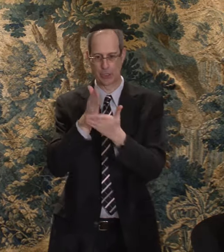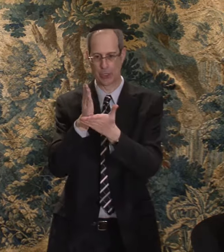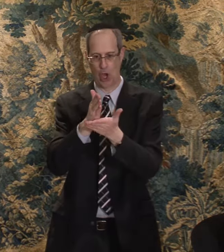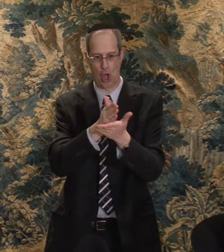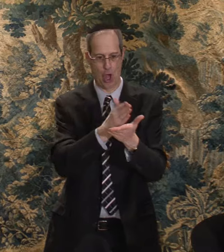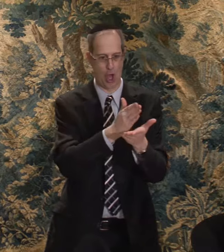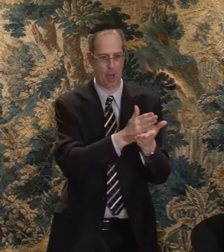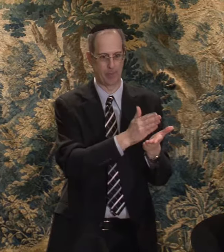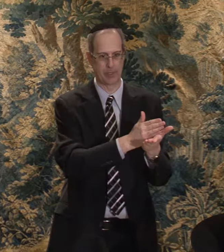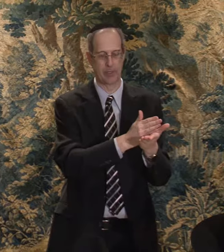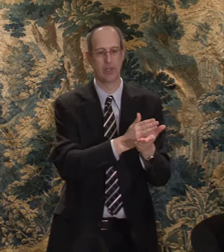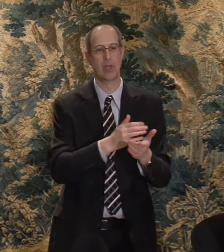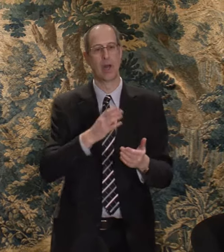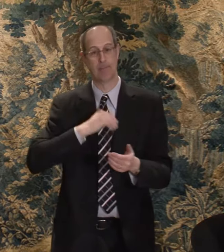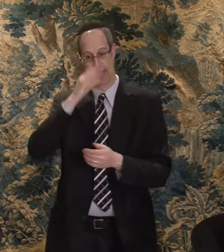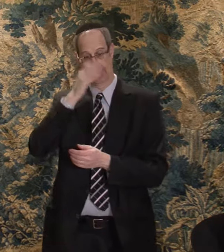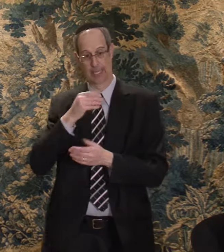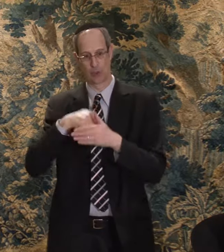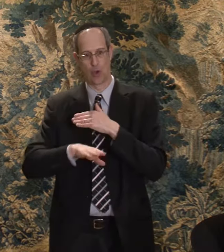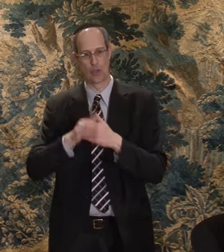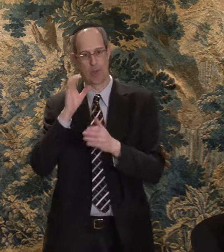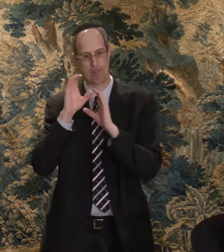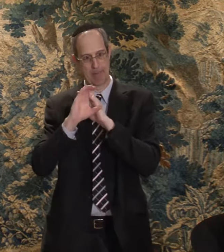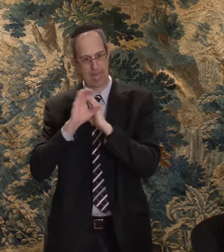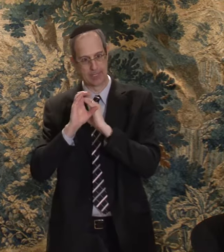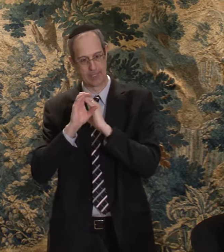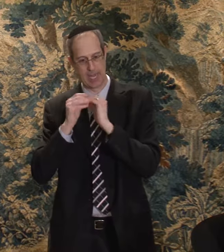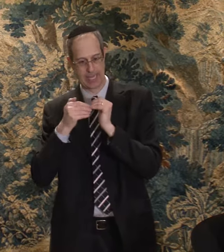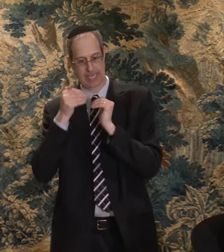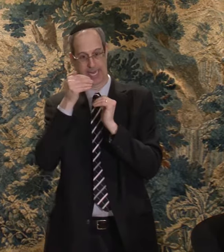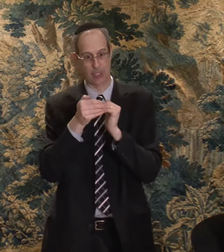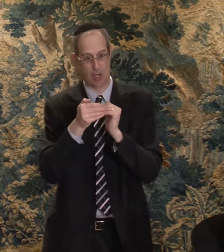he said my son got on the bus and at the next stop there were eight kids waiting